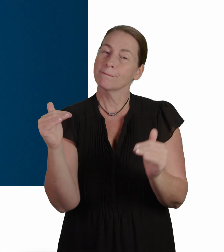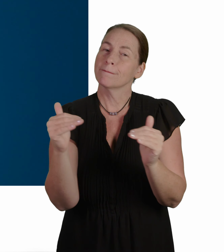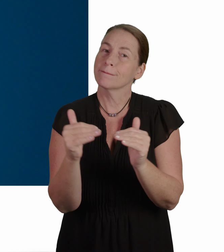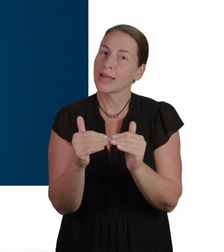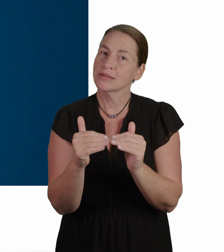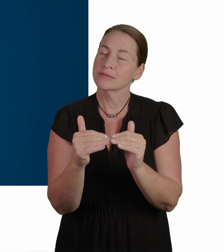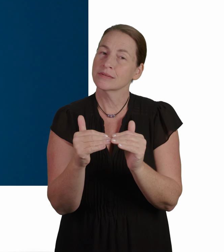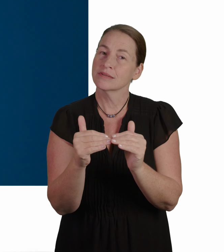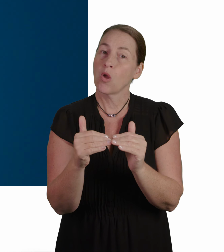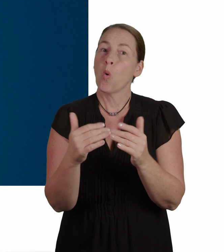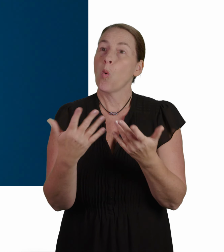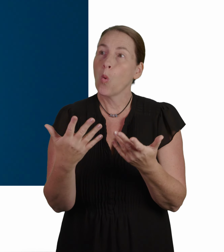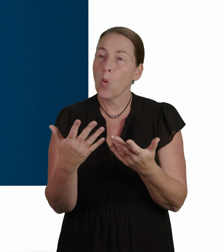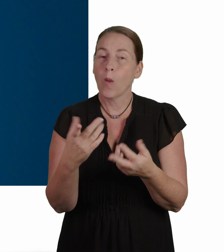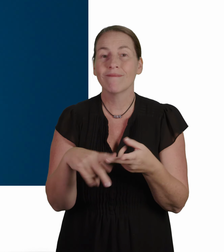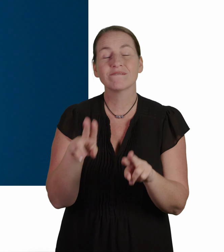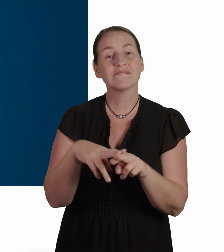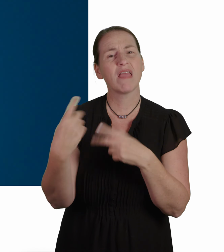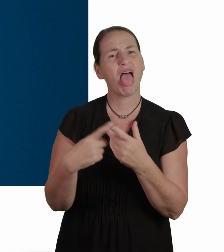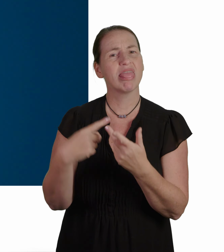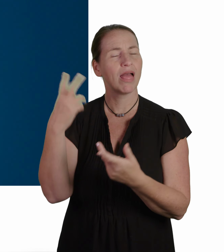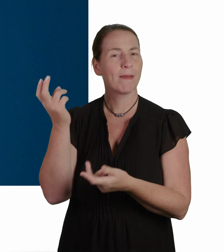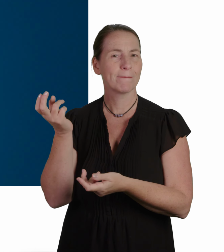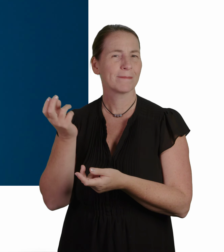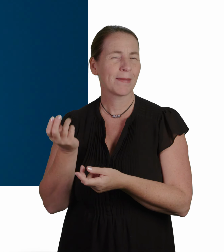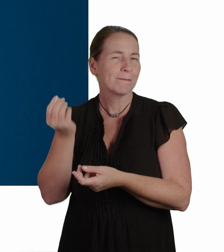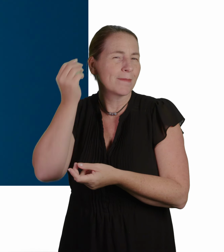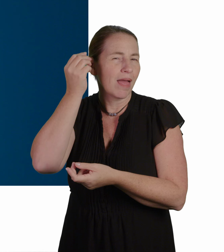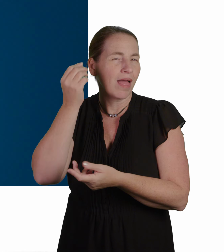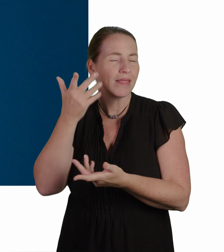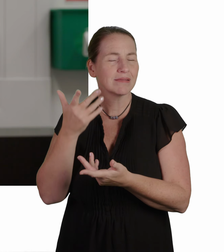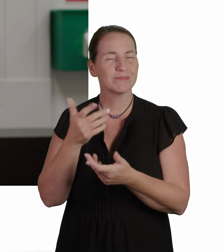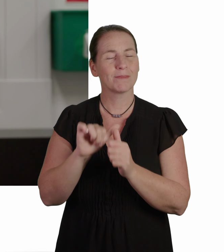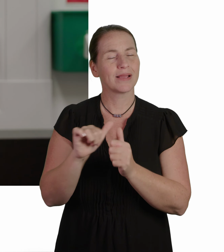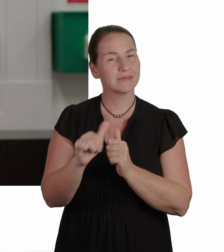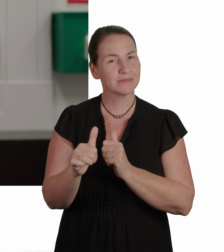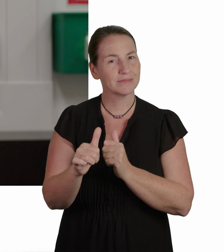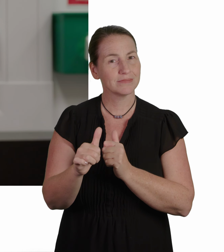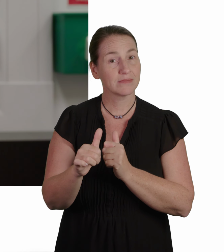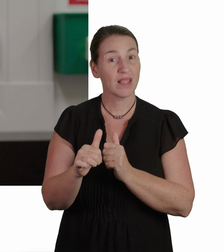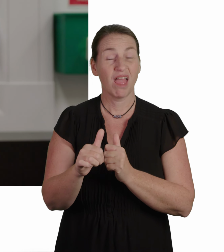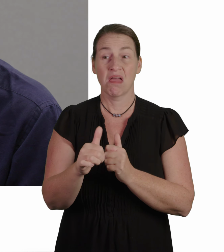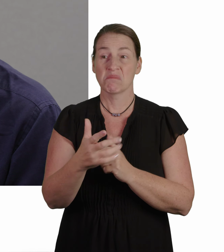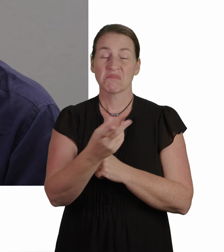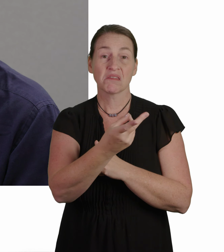would be suitable for you or a different type of implant would be more suitable. We might find that simply